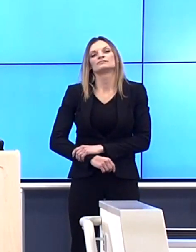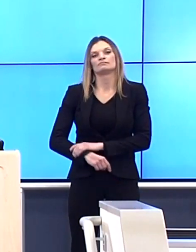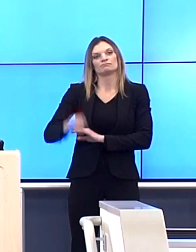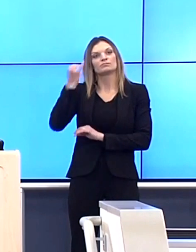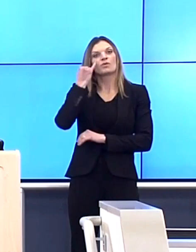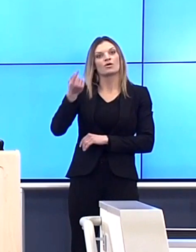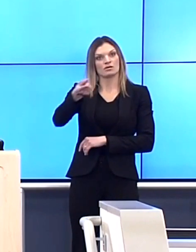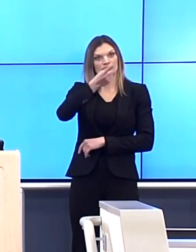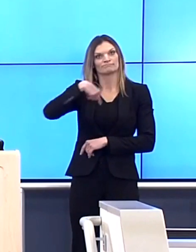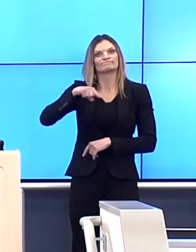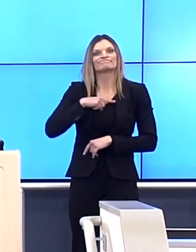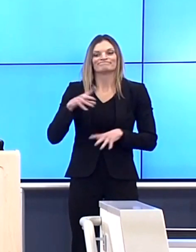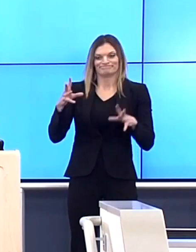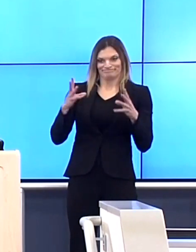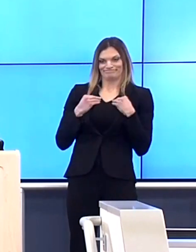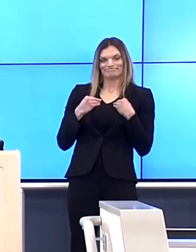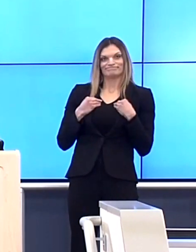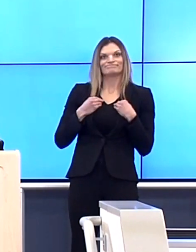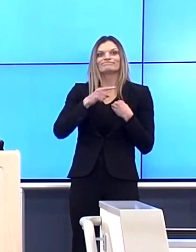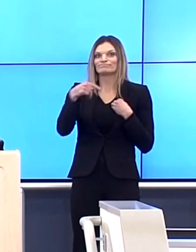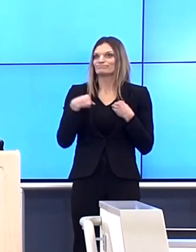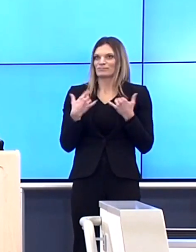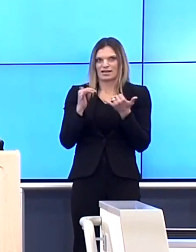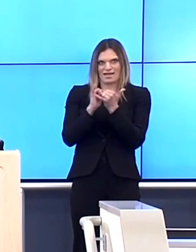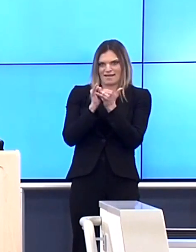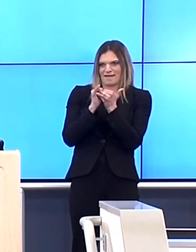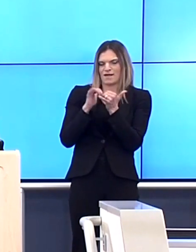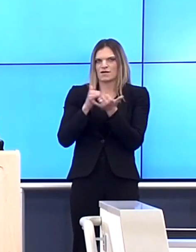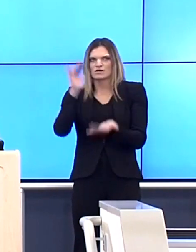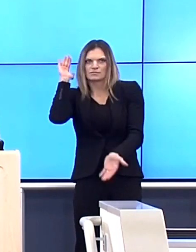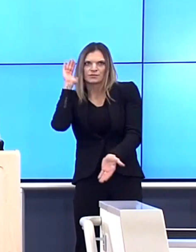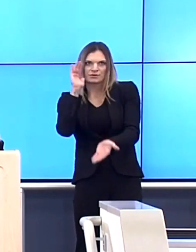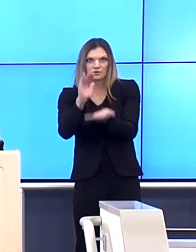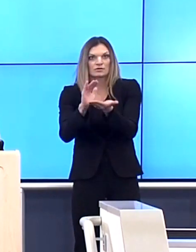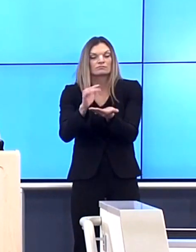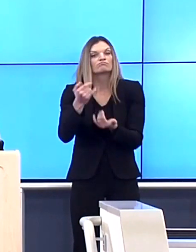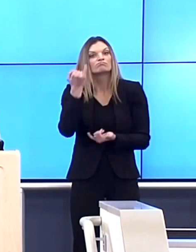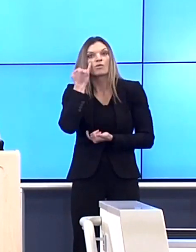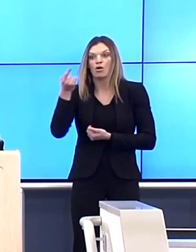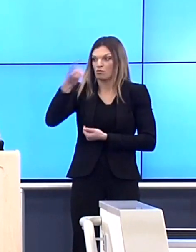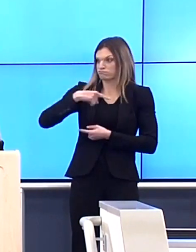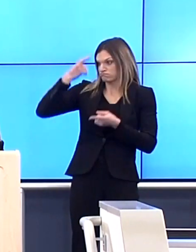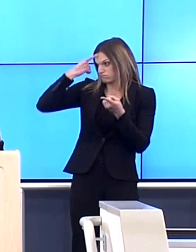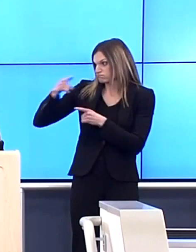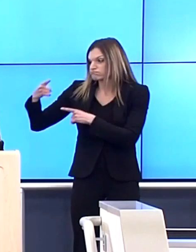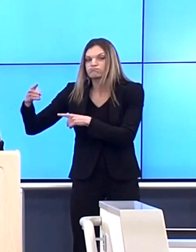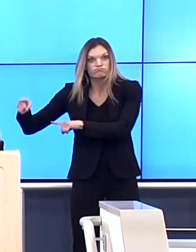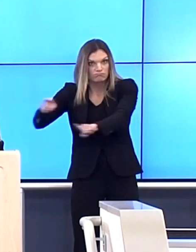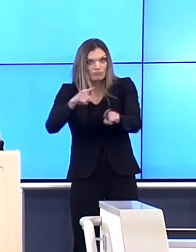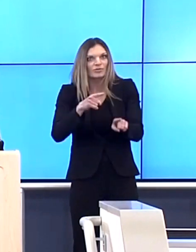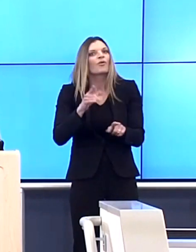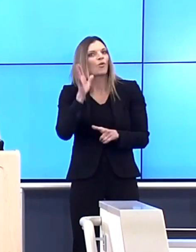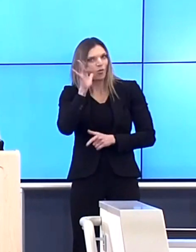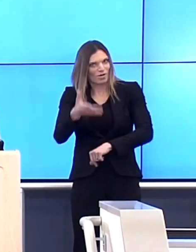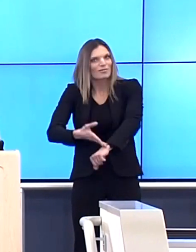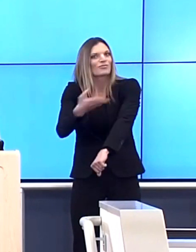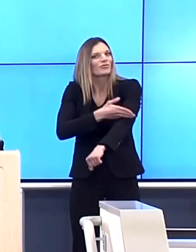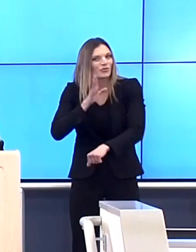WE DO HAVE SOME CONTROL HERE. OUR COLLECTIVE ACTION CAN OUR COLLECTIVE ACTION CAN CONTROL THE SEVERITY AND LENGTH CONTROL THE SEVERITY AND LENGTH OF THIS WAVE IF WE ALL DO OUR